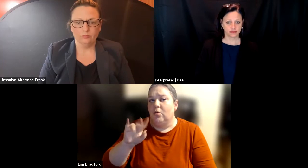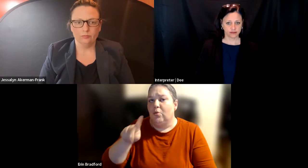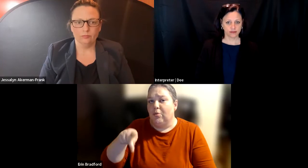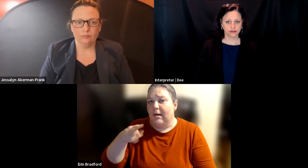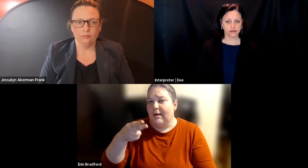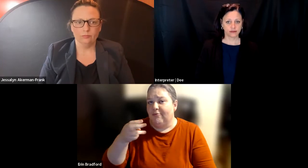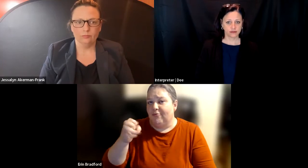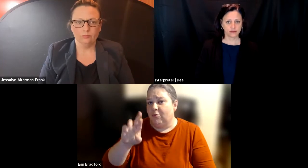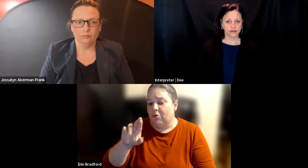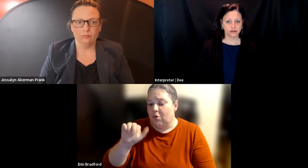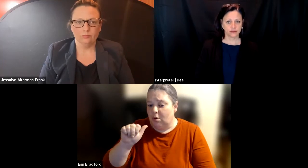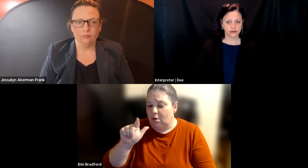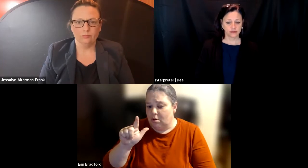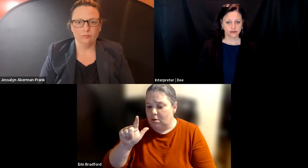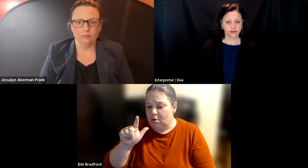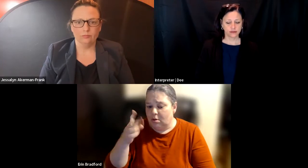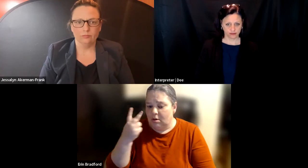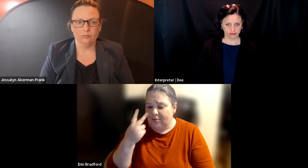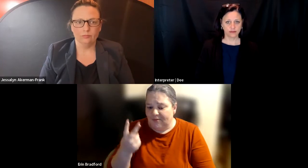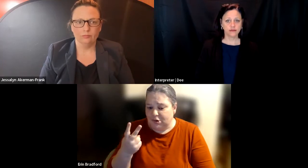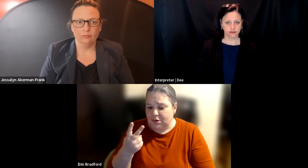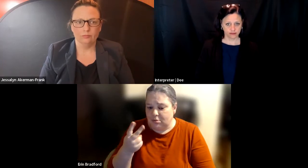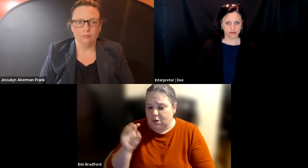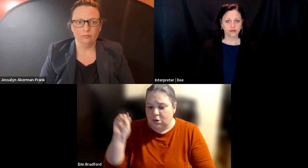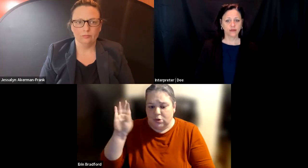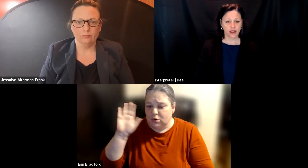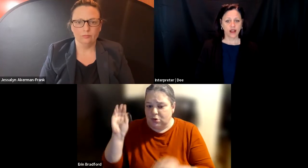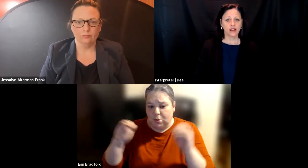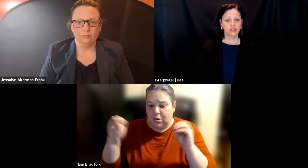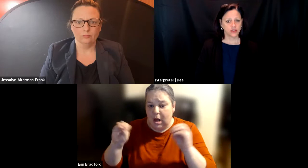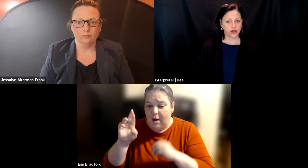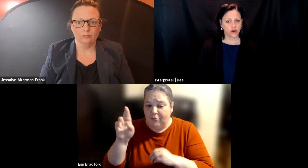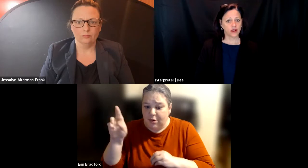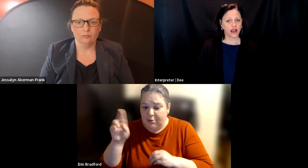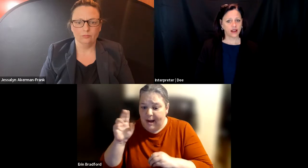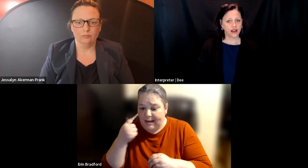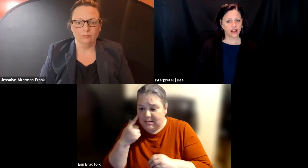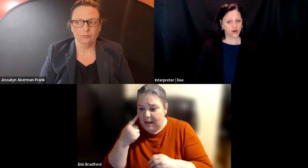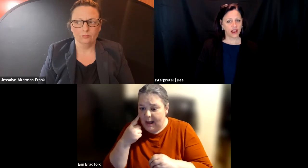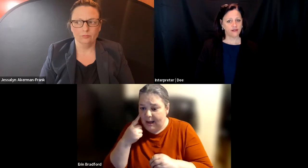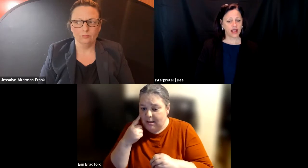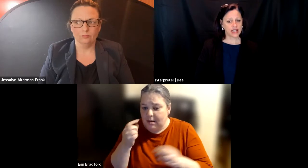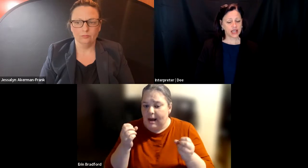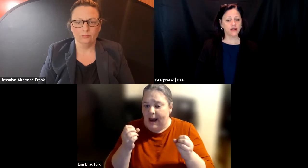In my right eye, I do have central vision, but no peripheral.